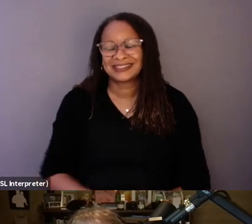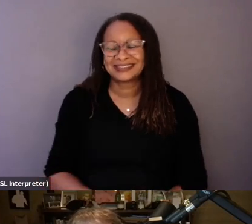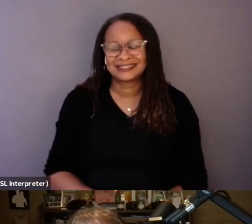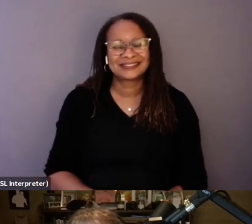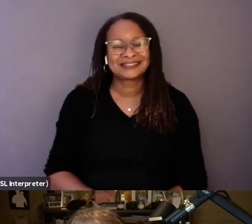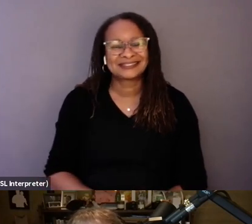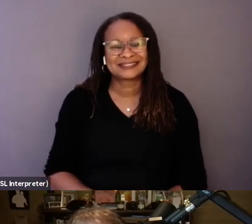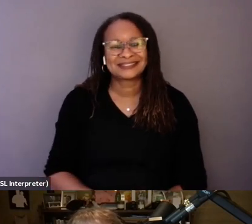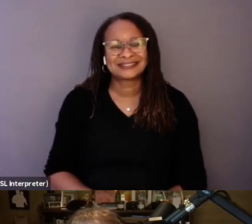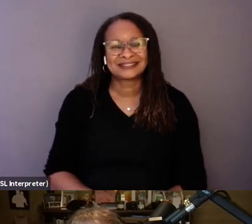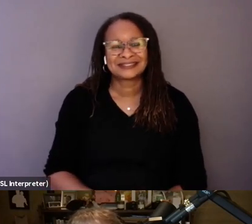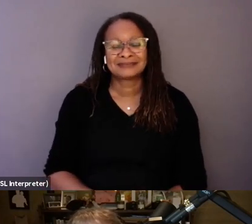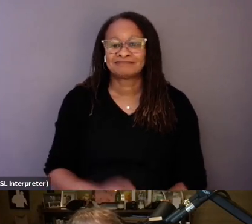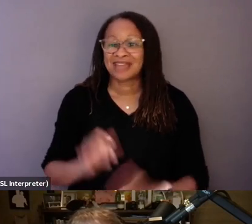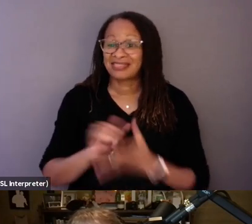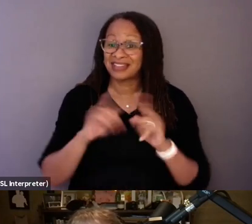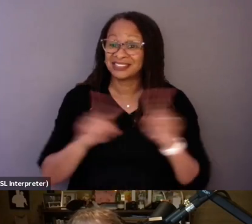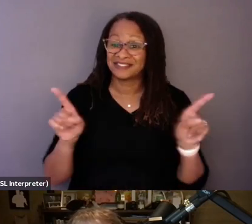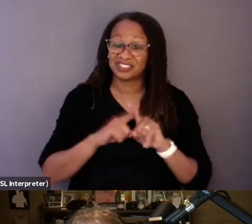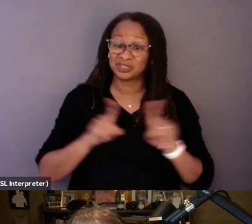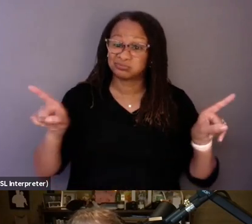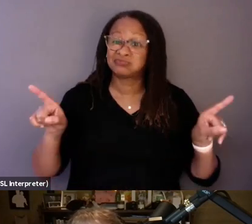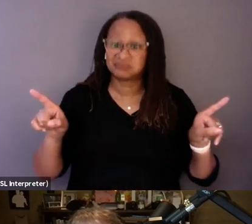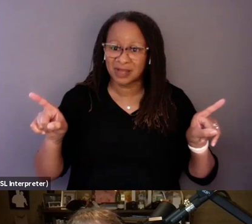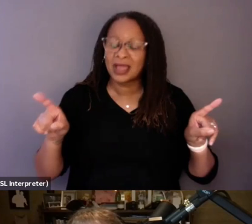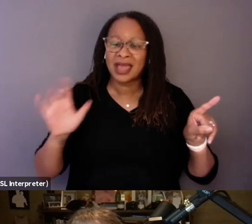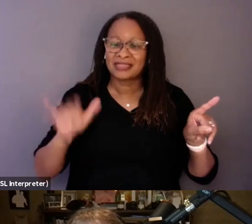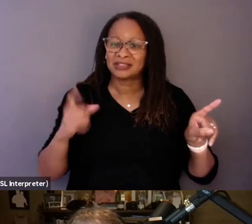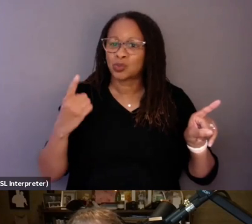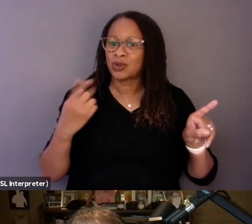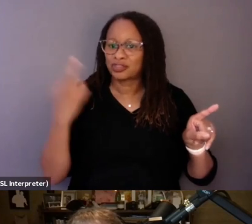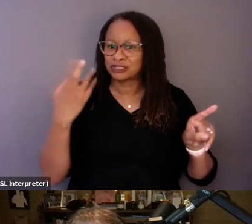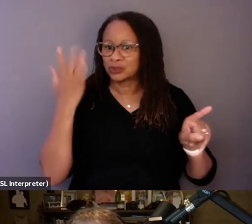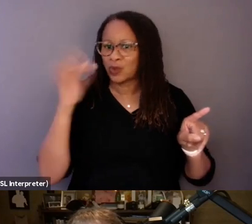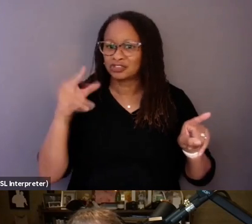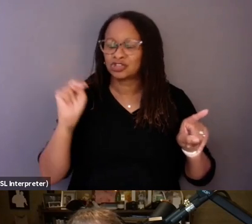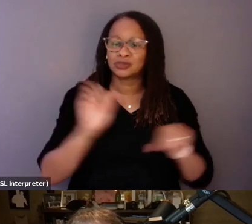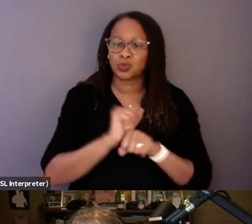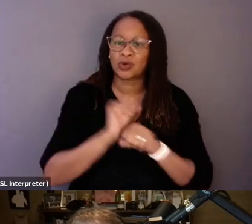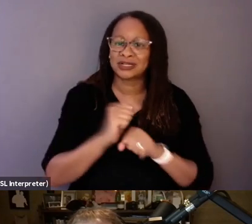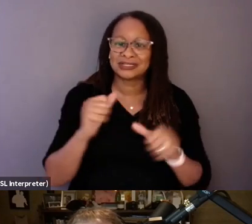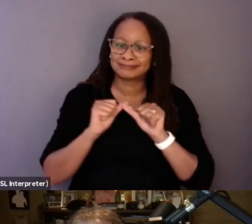That dichotomy, Judy, is one of the reasons why I think obviously John's work has resonated 45 years later, 40 years later.